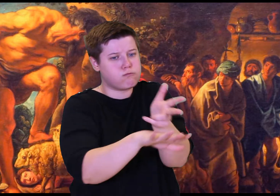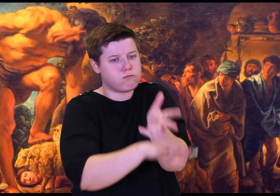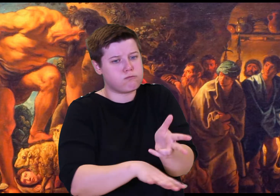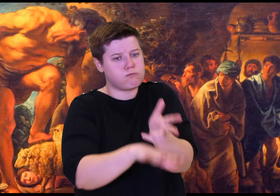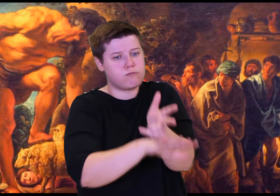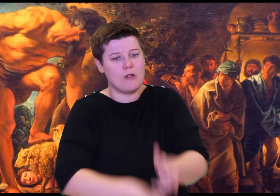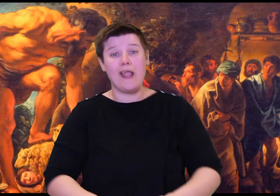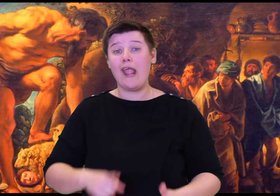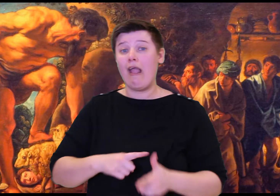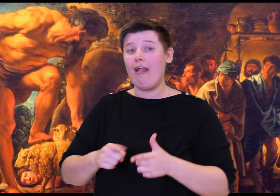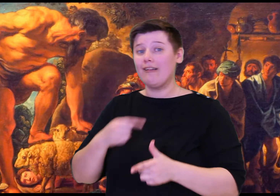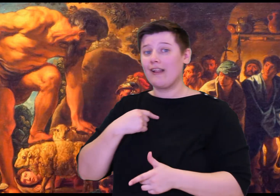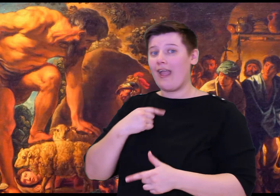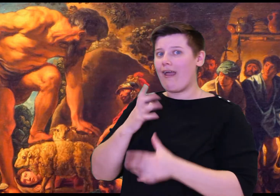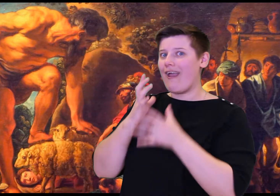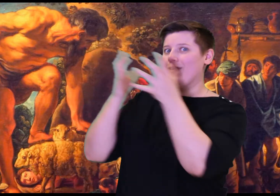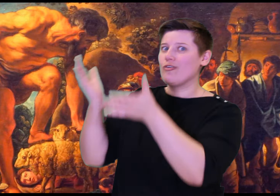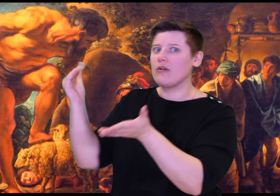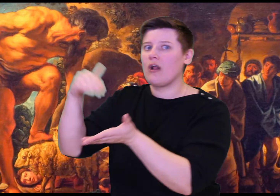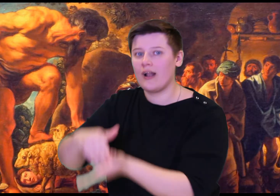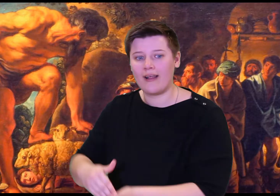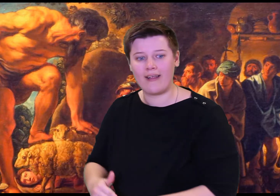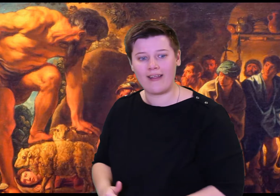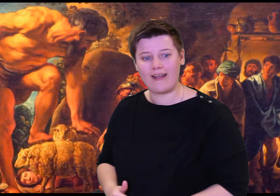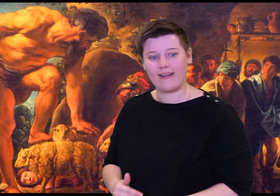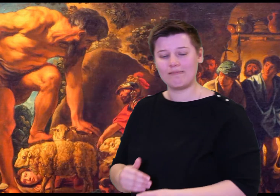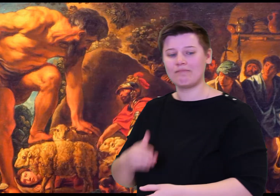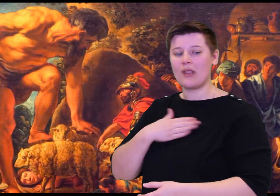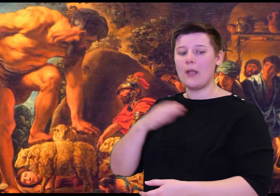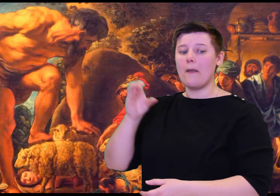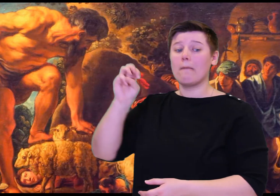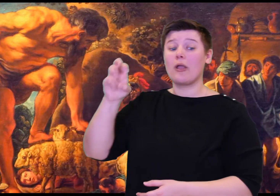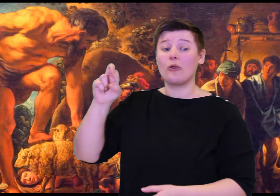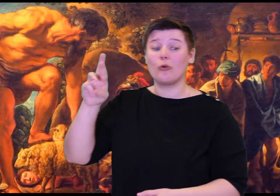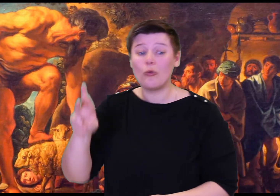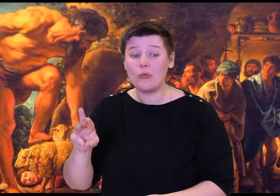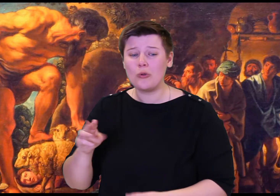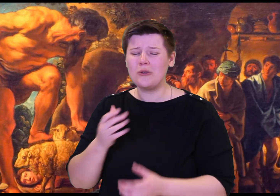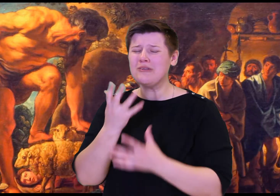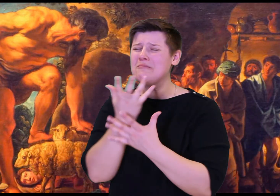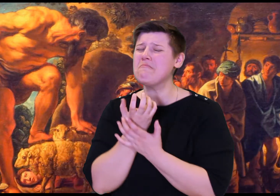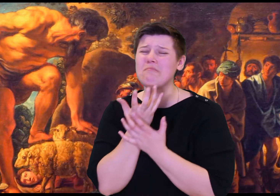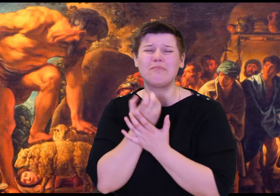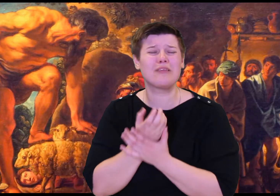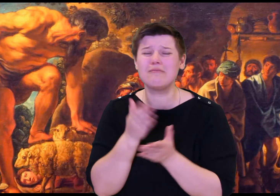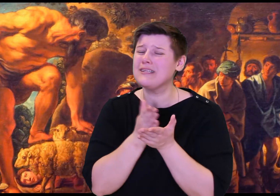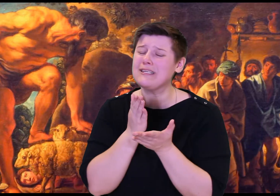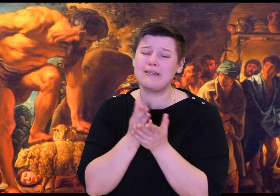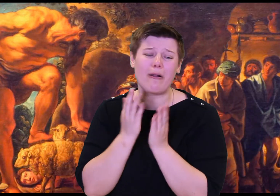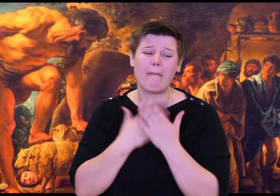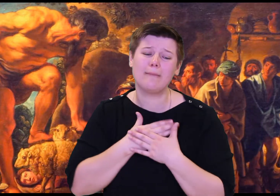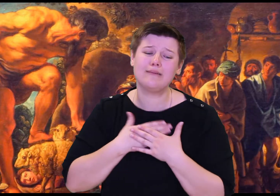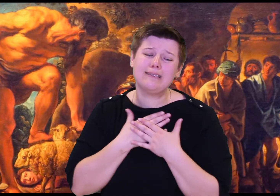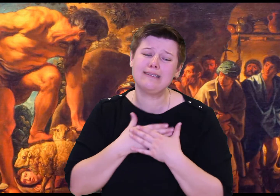'Please! Calm down! Why are you being so insistent and taunting this wild man?